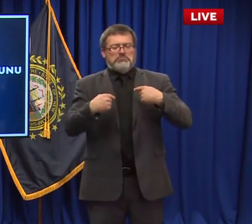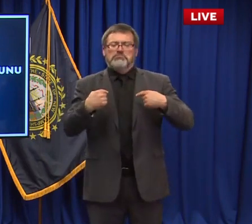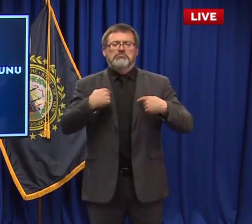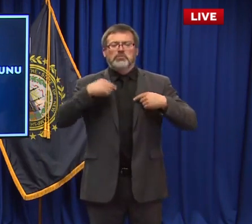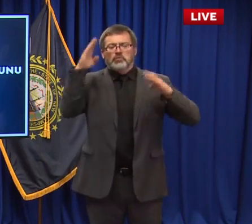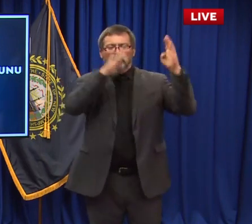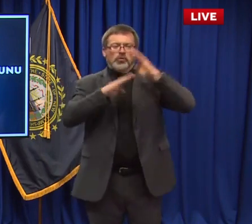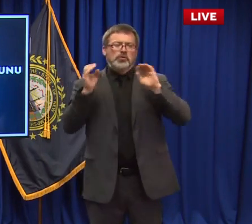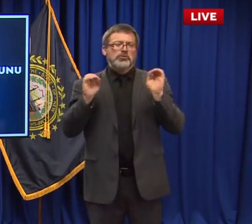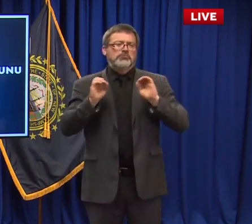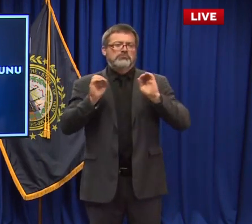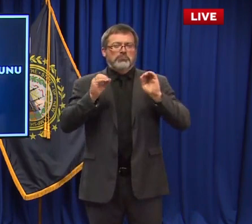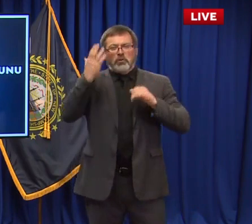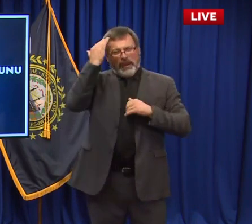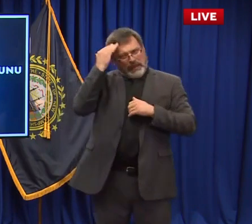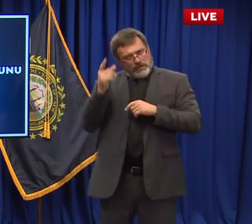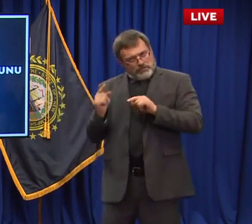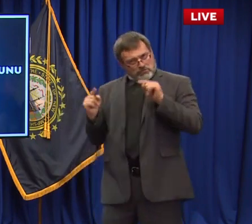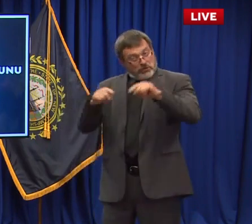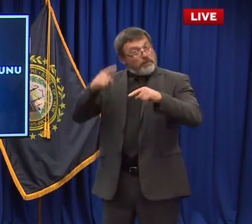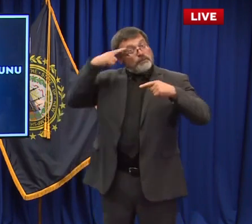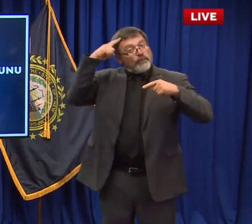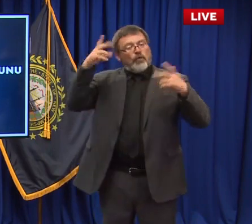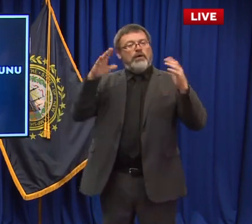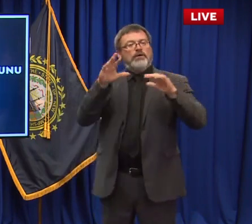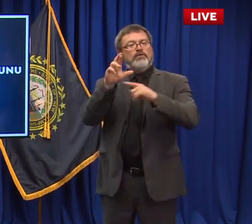IT IS A ONE-DAY EVENT.